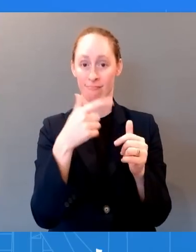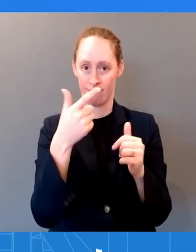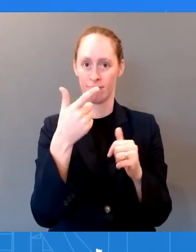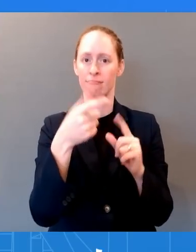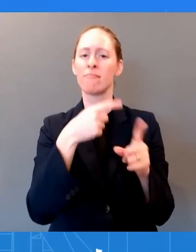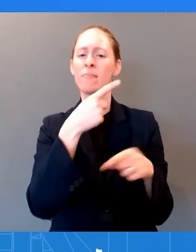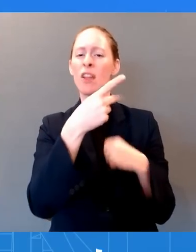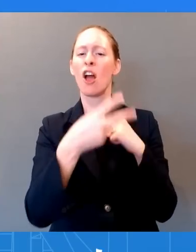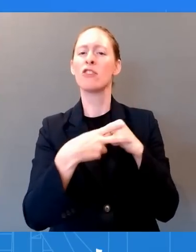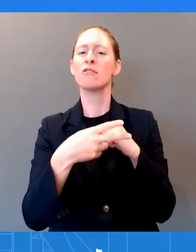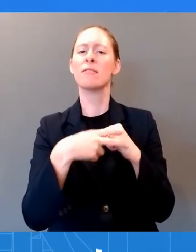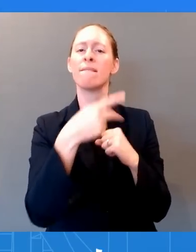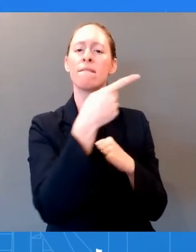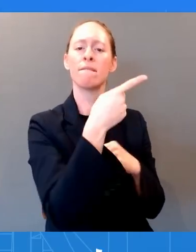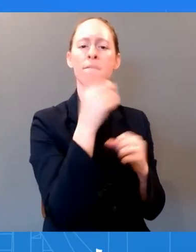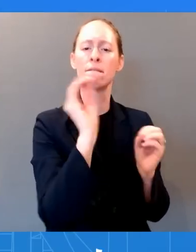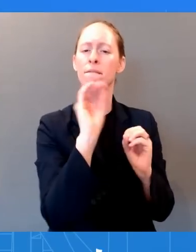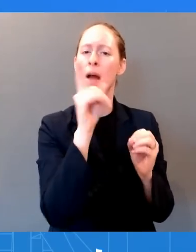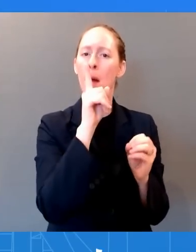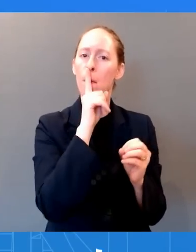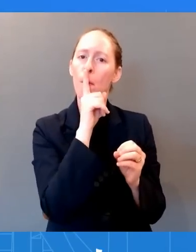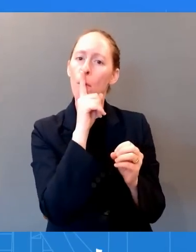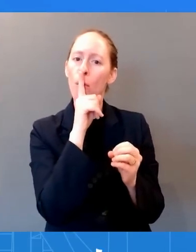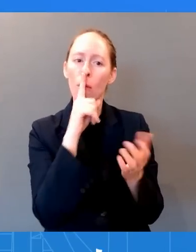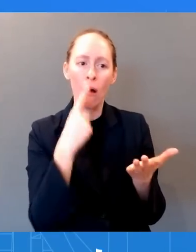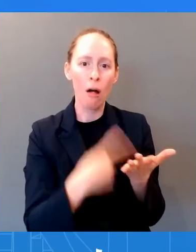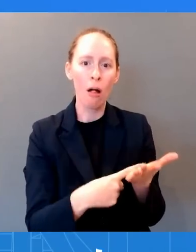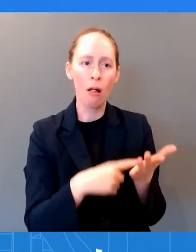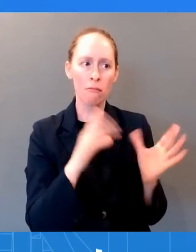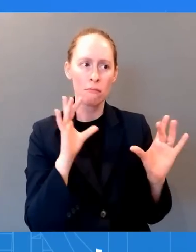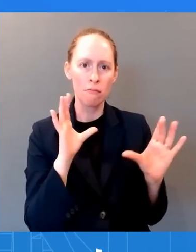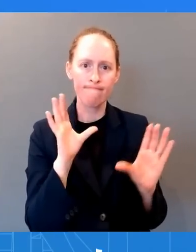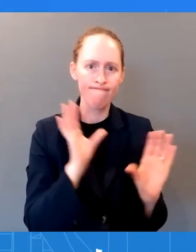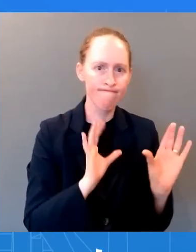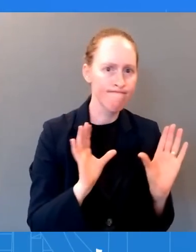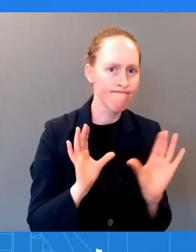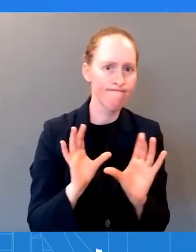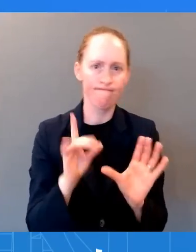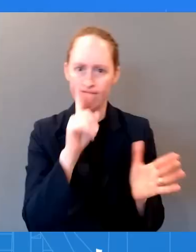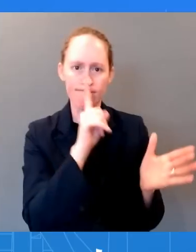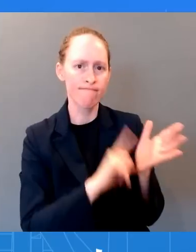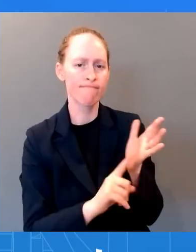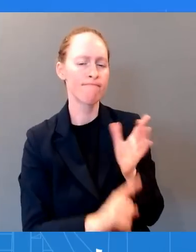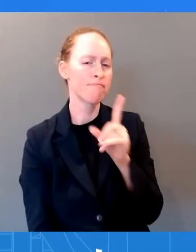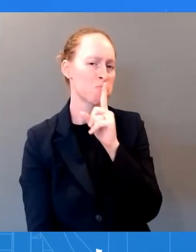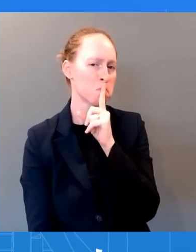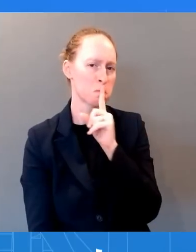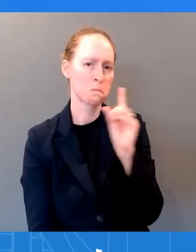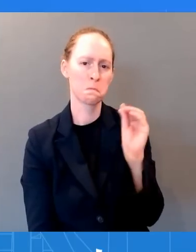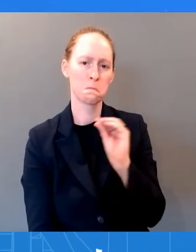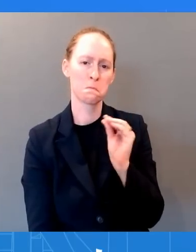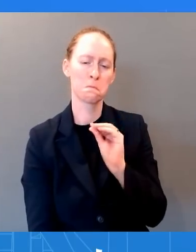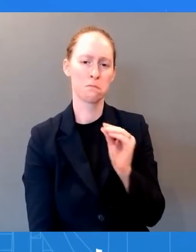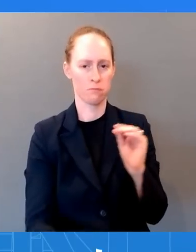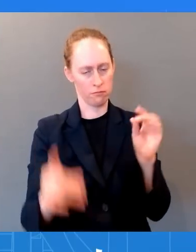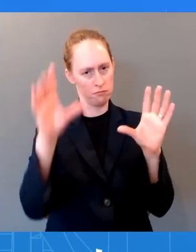how closely the President has honored his pledge to restore the independence of the Department of Justice concerning investigations.